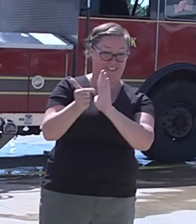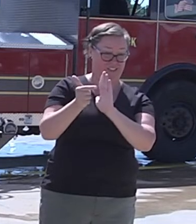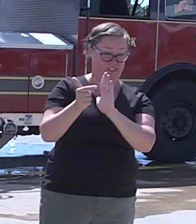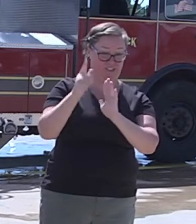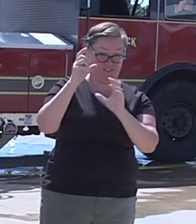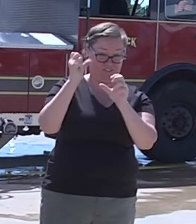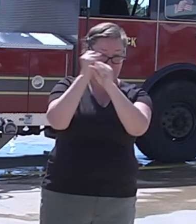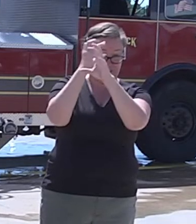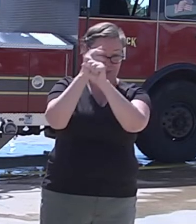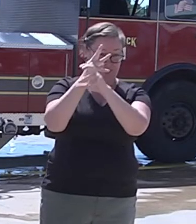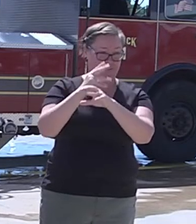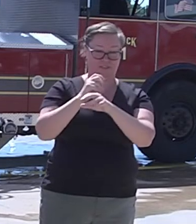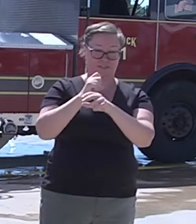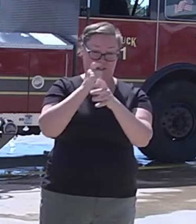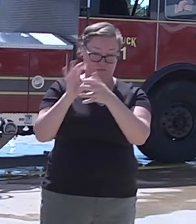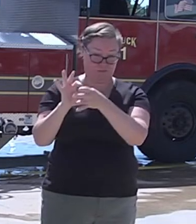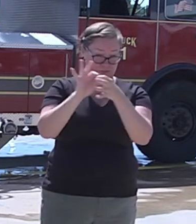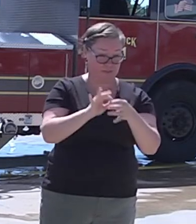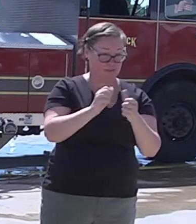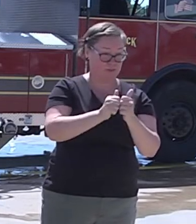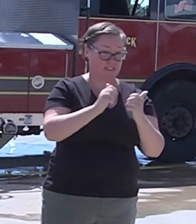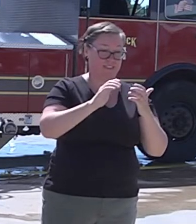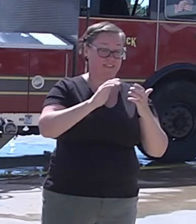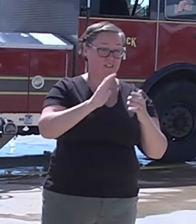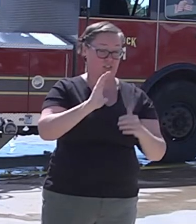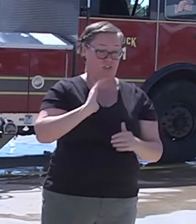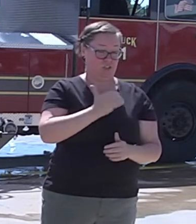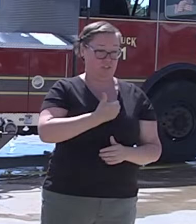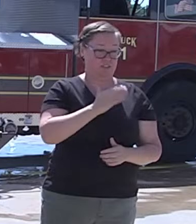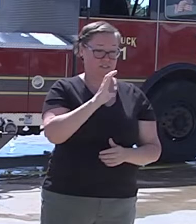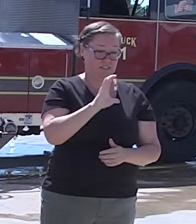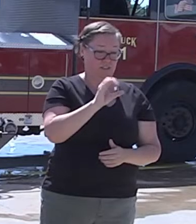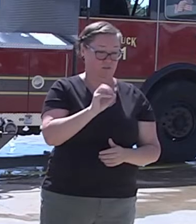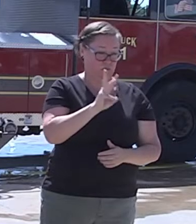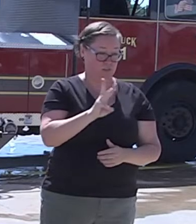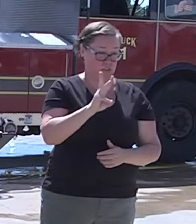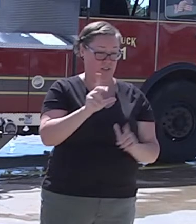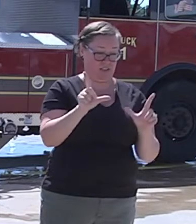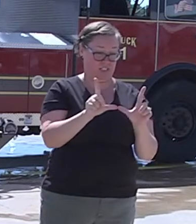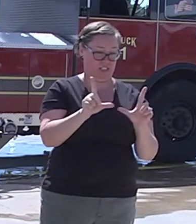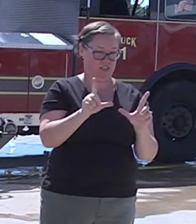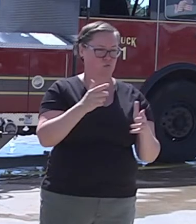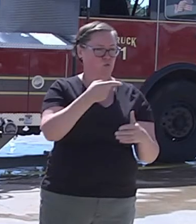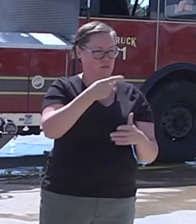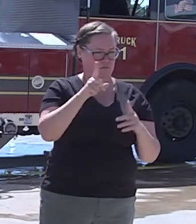or you have questions about any type of stand please feel free to contact the witch police